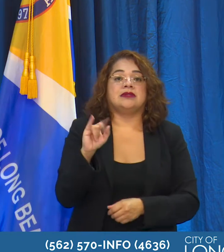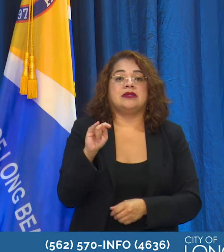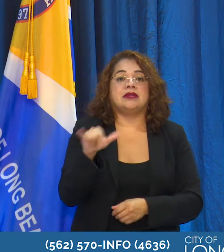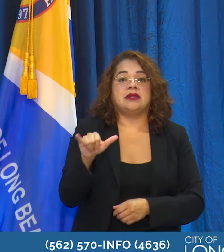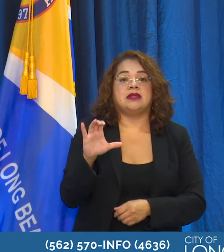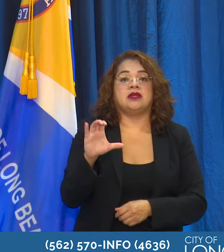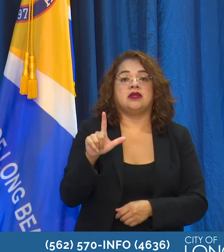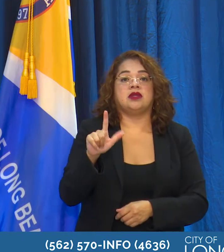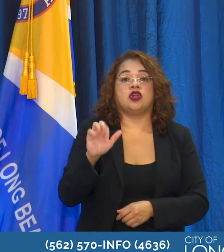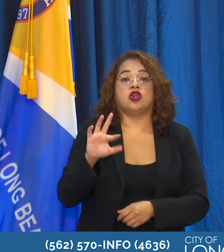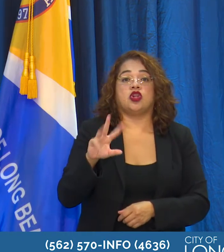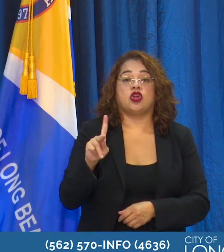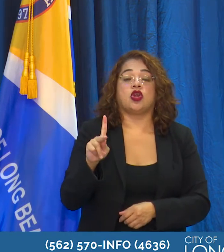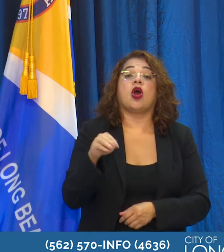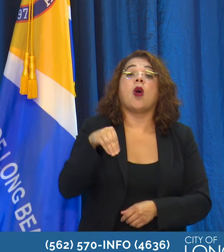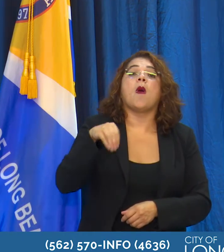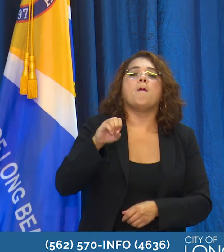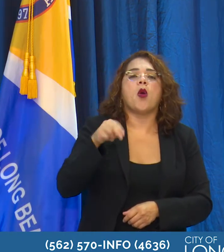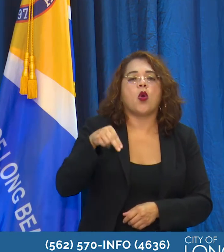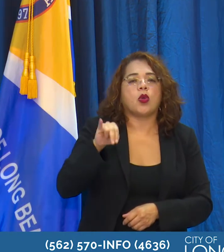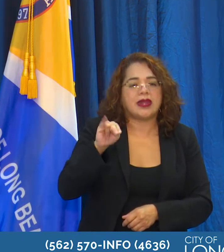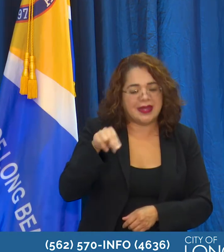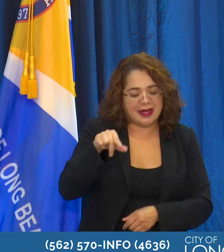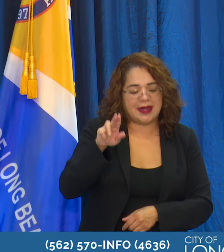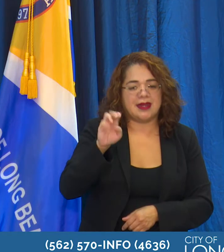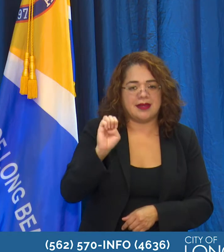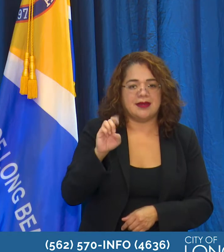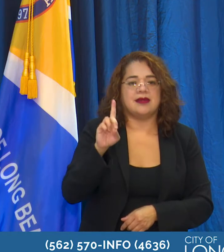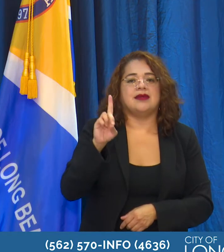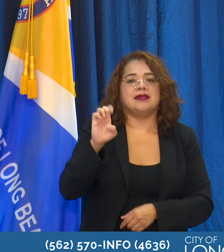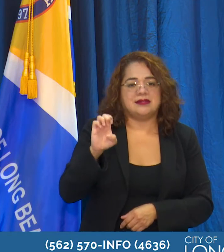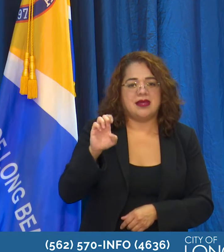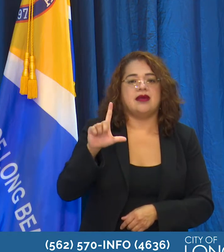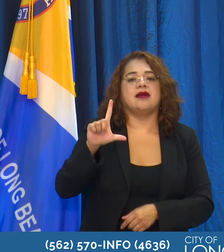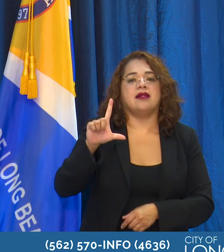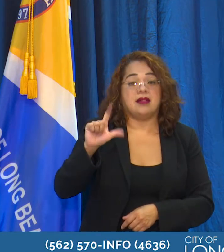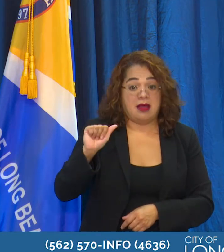who is going to give you a little more information and then she is going to introduce Kelly Colopy,